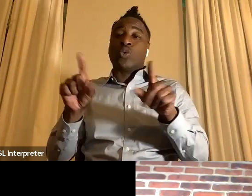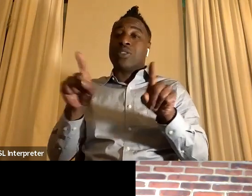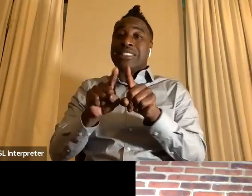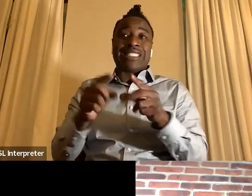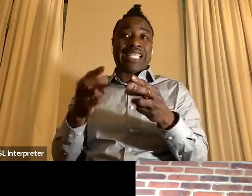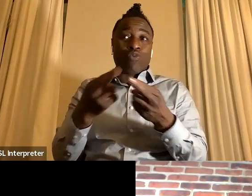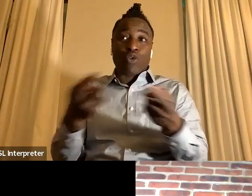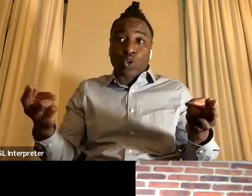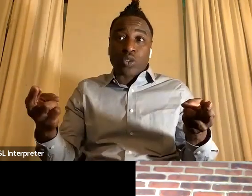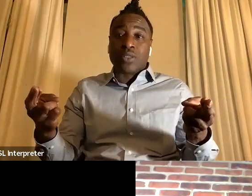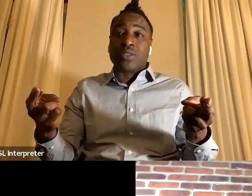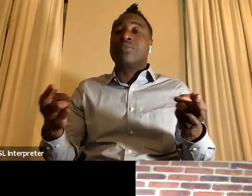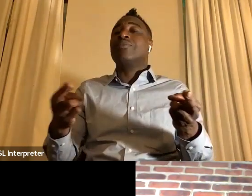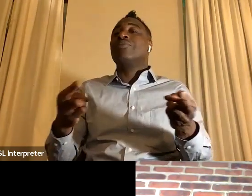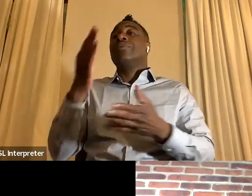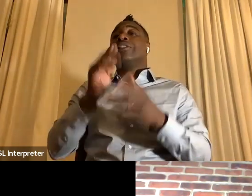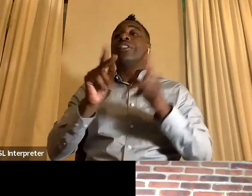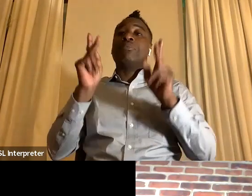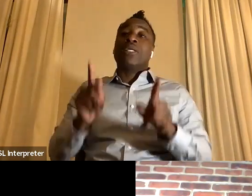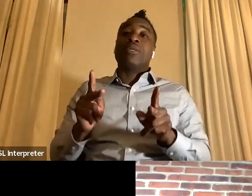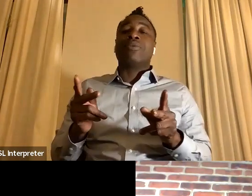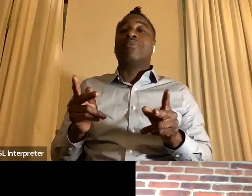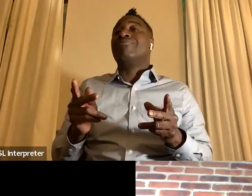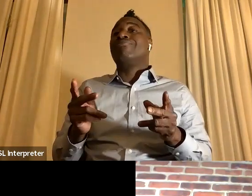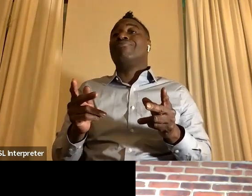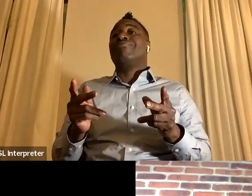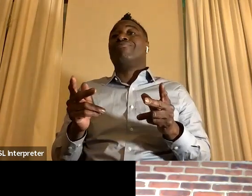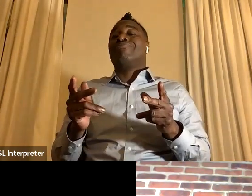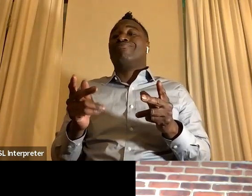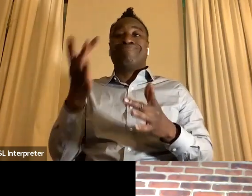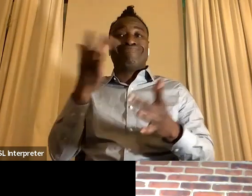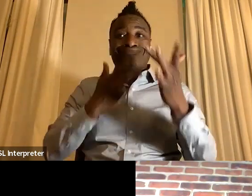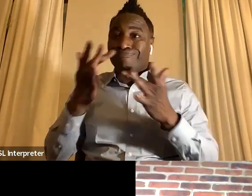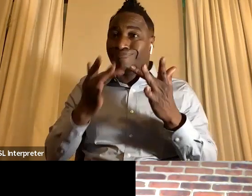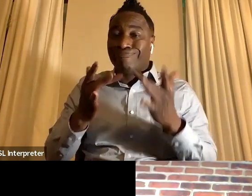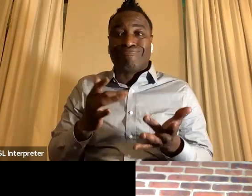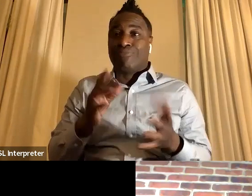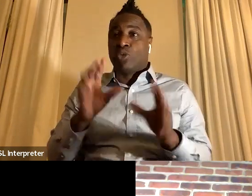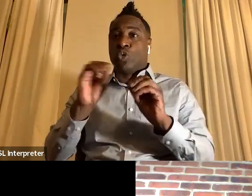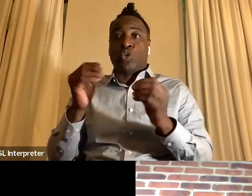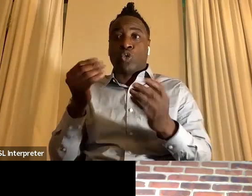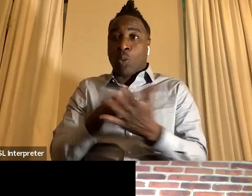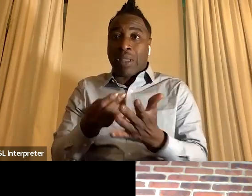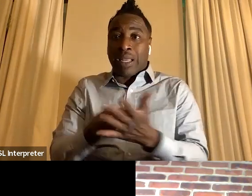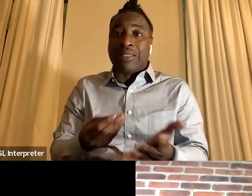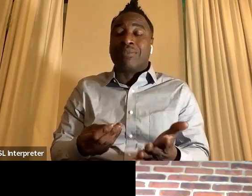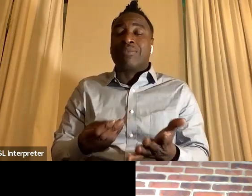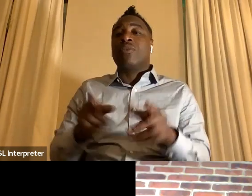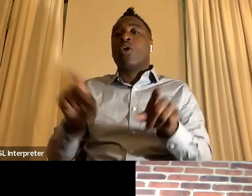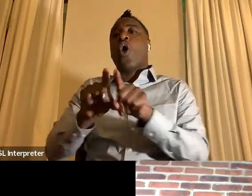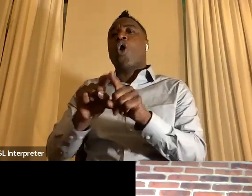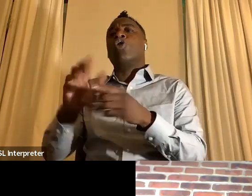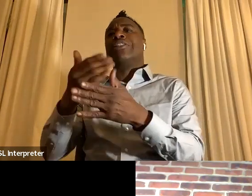And some people are underprivileged. And it's also shared a history of what the Black Panthers do.